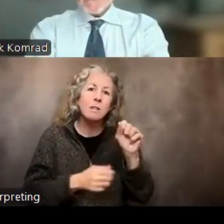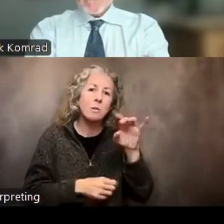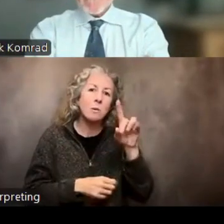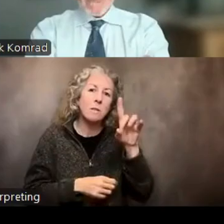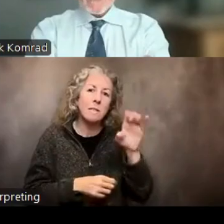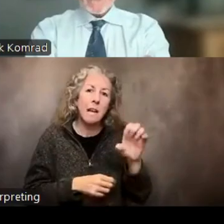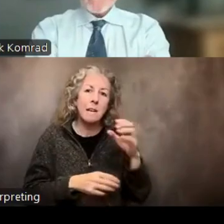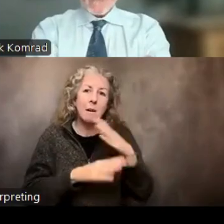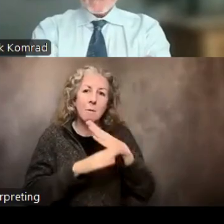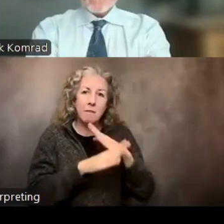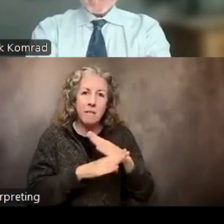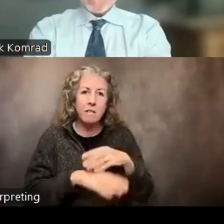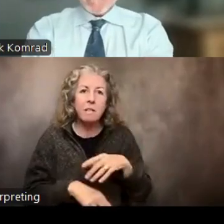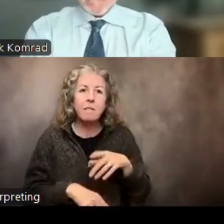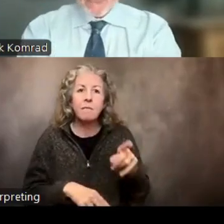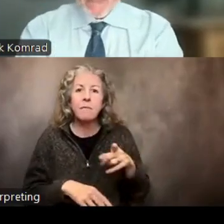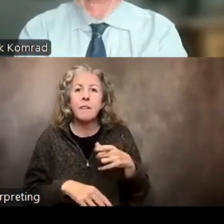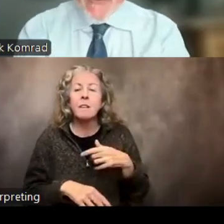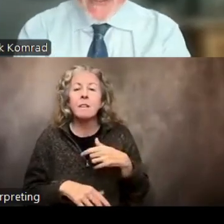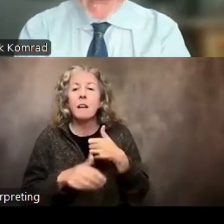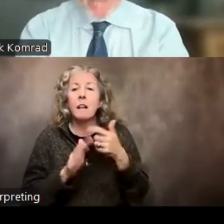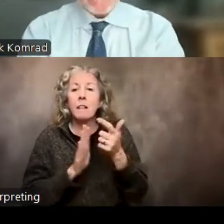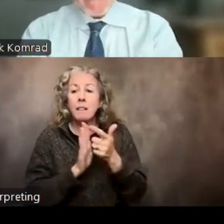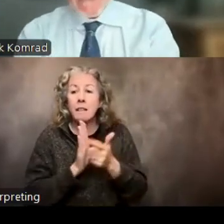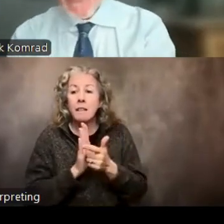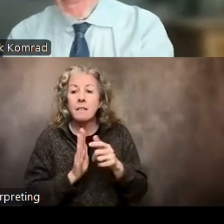euthanasia was followed by an increased rate of natural